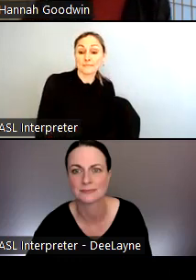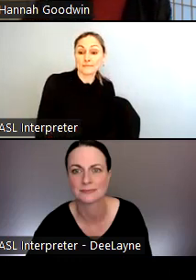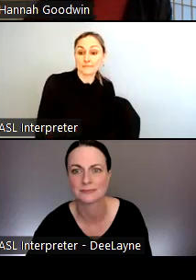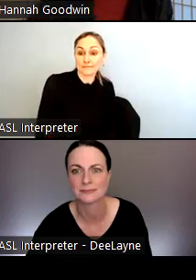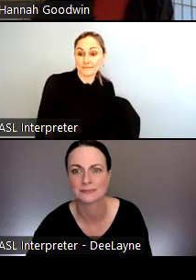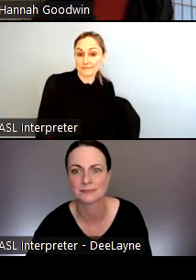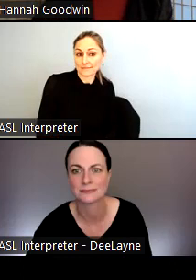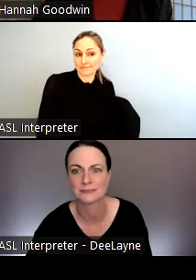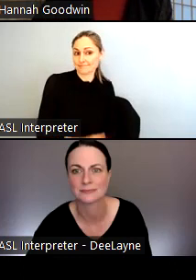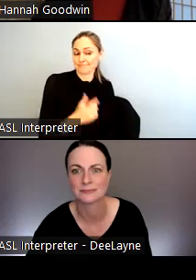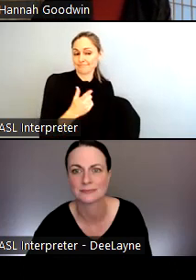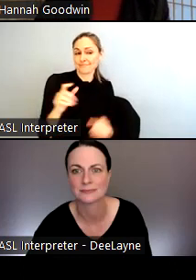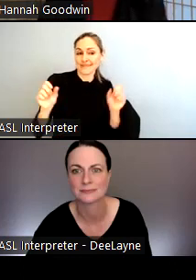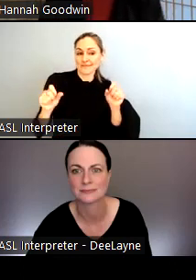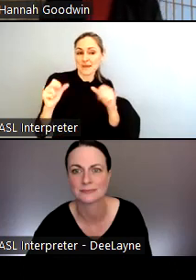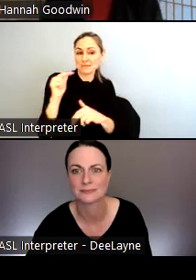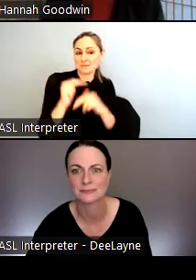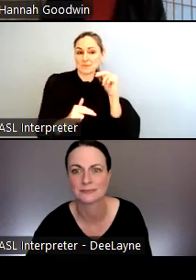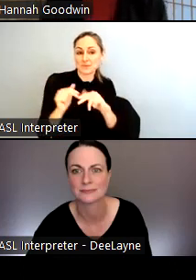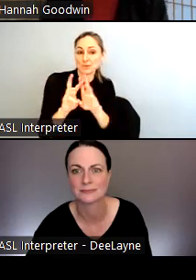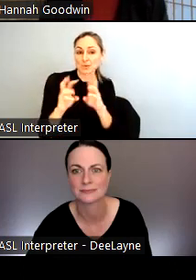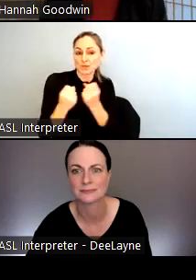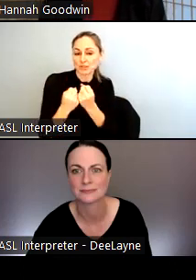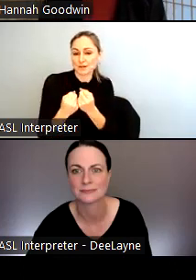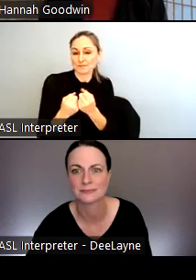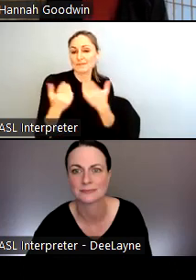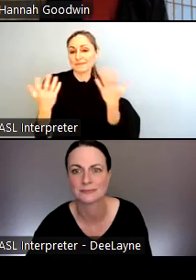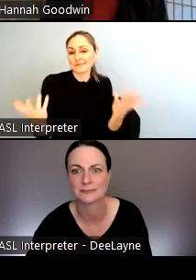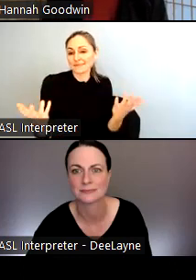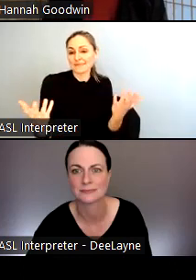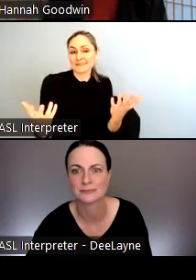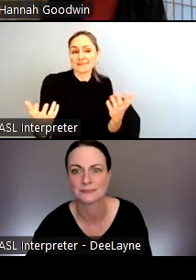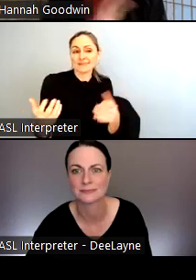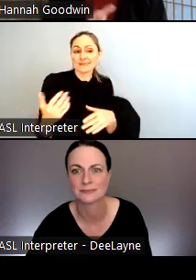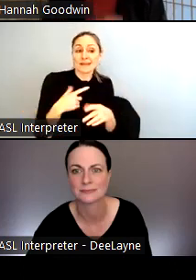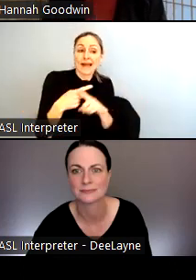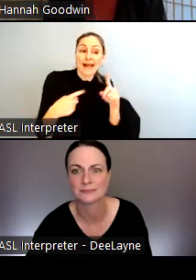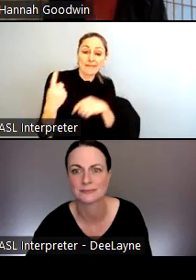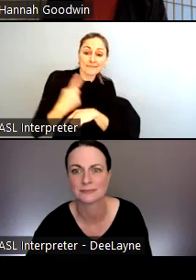The capacity building workshops. So a half day or full day. We say four to eight hours.